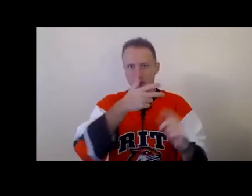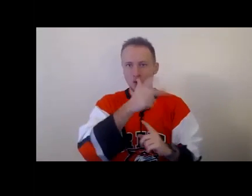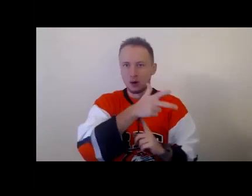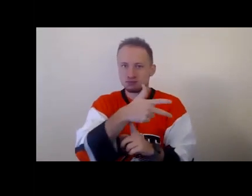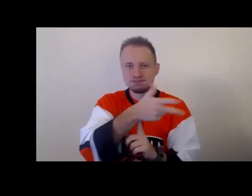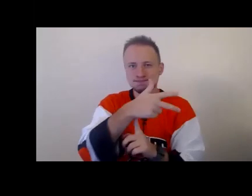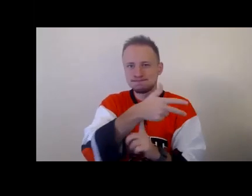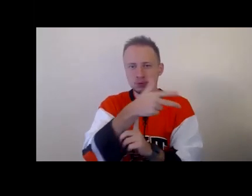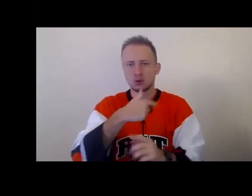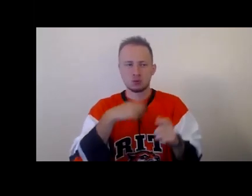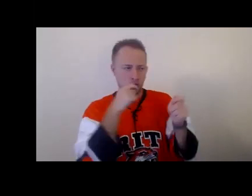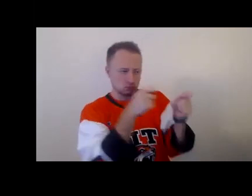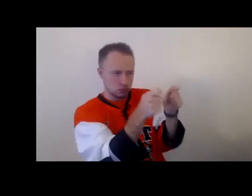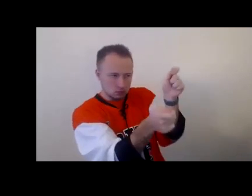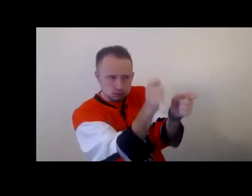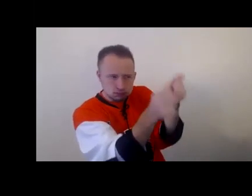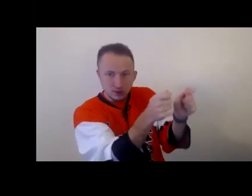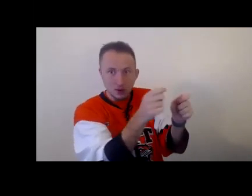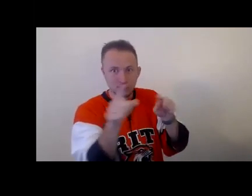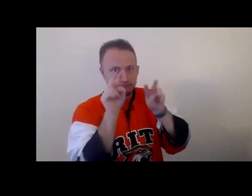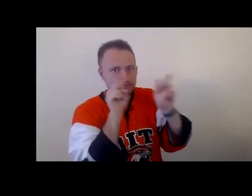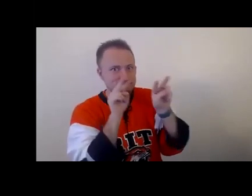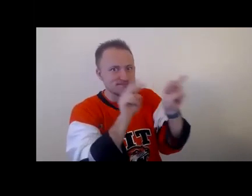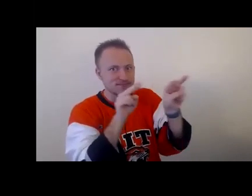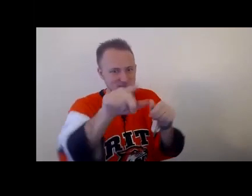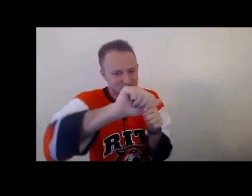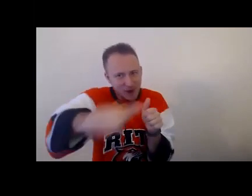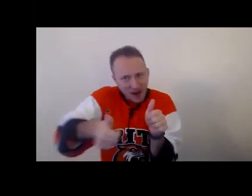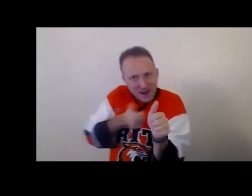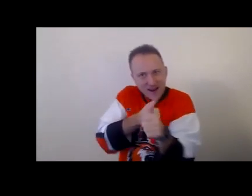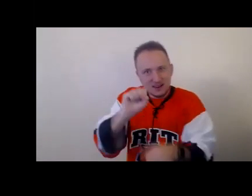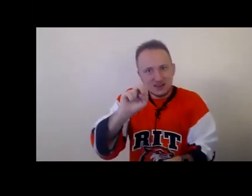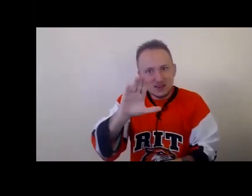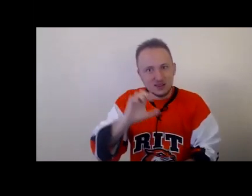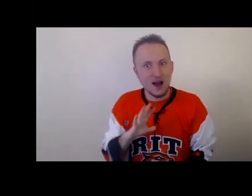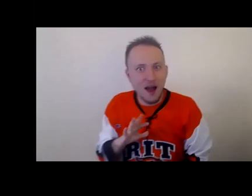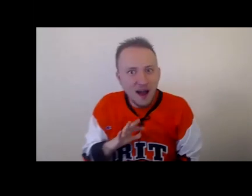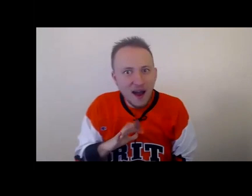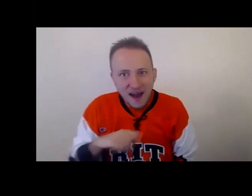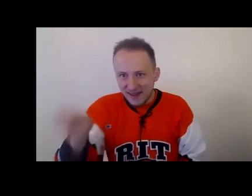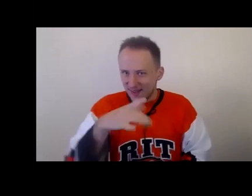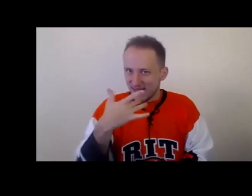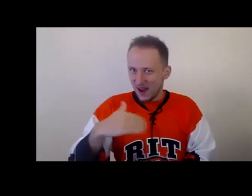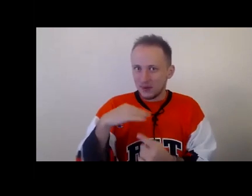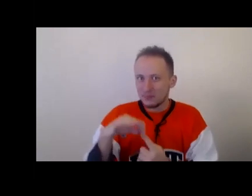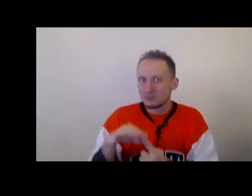However, while I am having them audition, I will be having them adjust their acting, and you get to see behind the scenes!